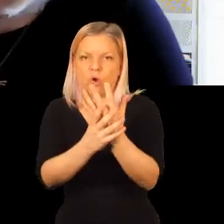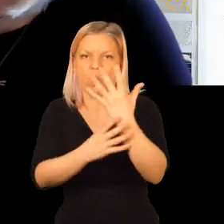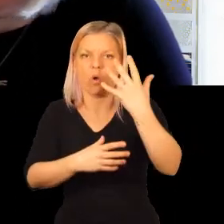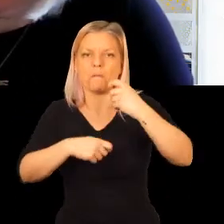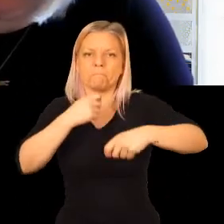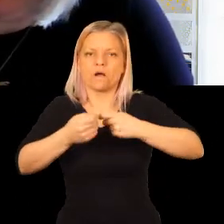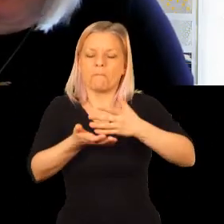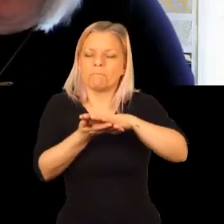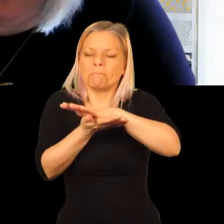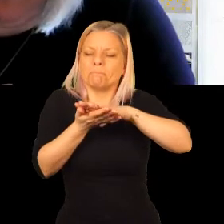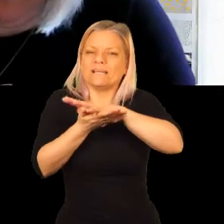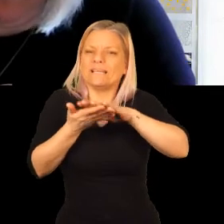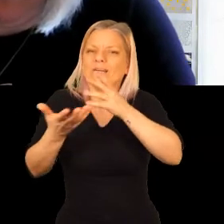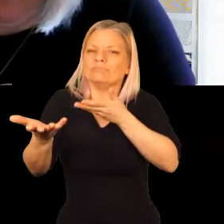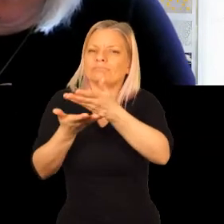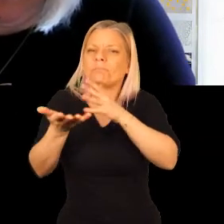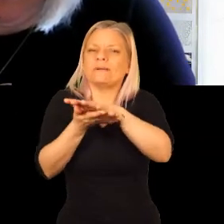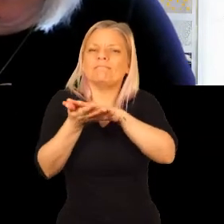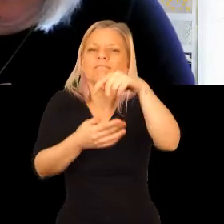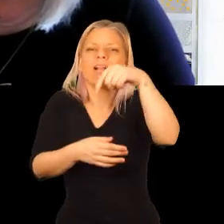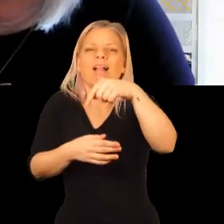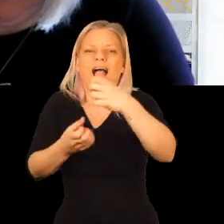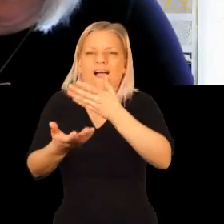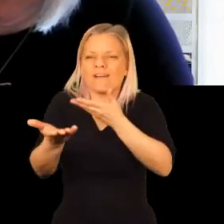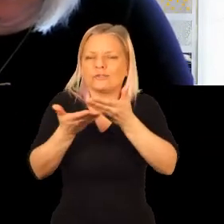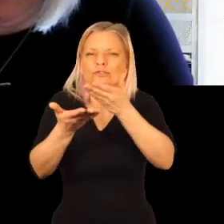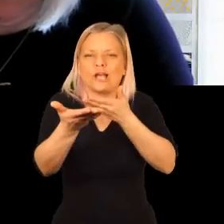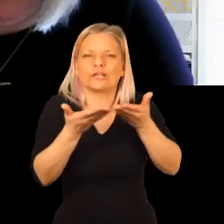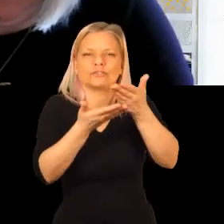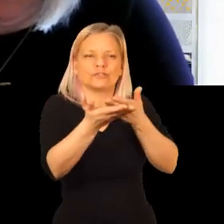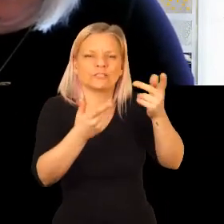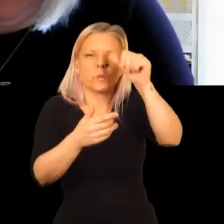because we're having meaningful conversations so because we're both having this exchange we'll be